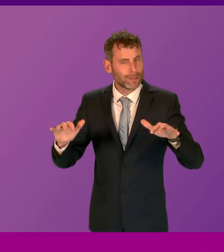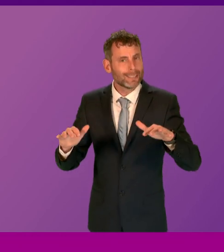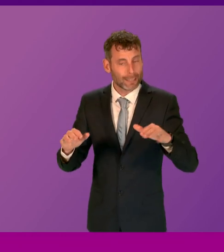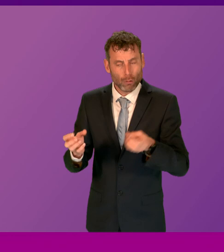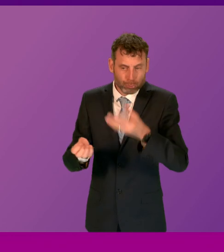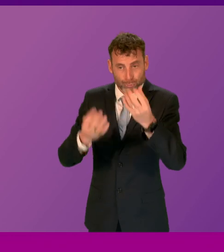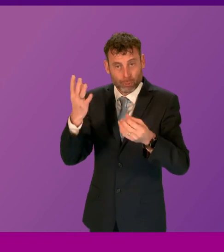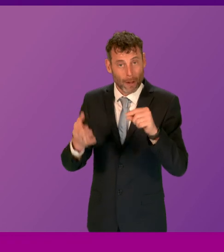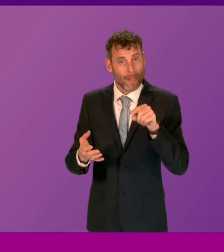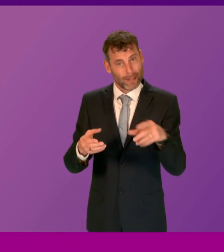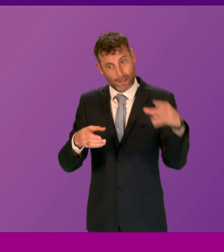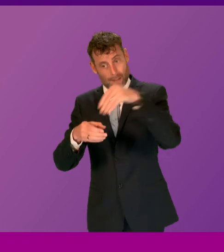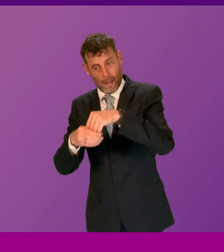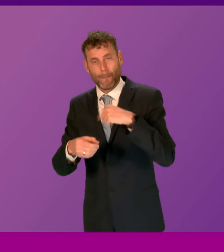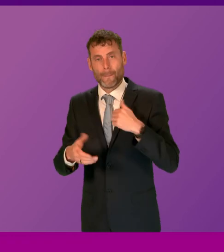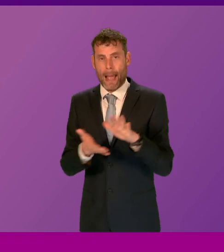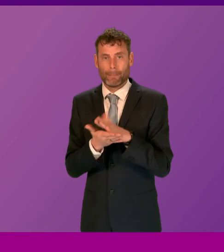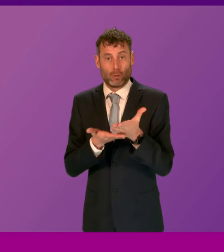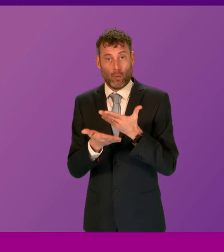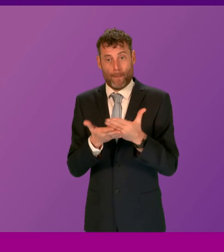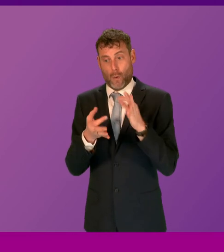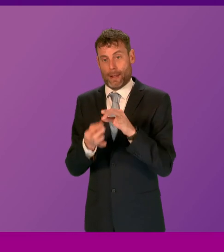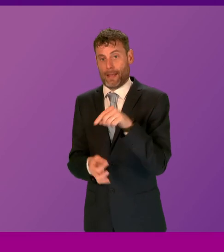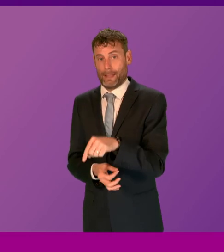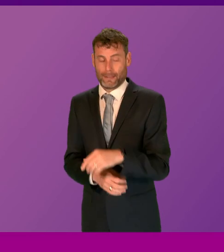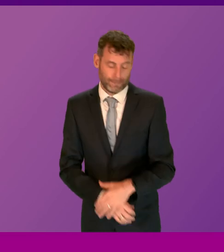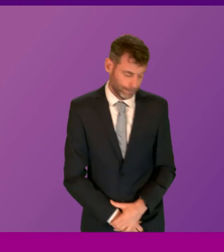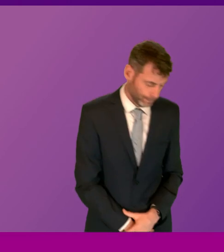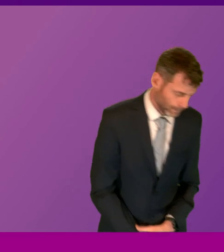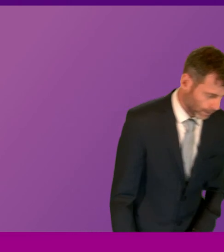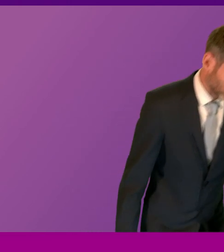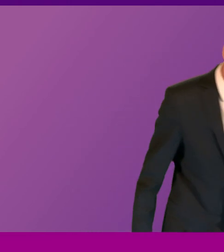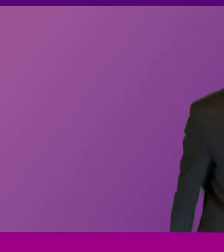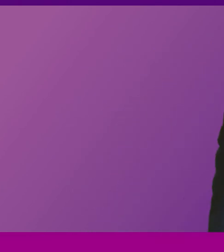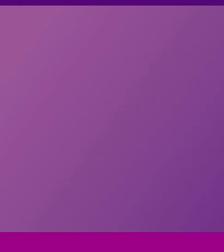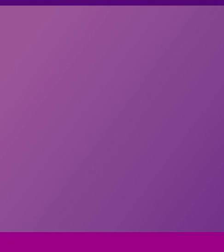the matter in more detail with the member.